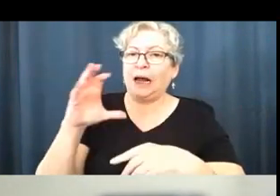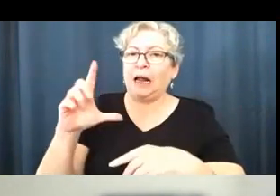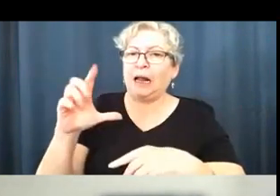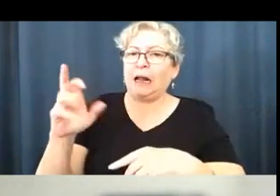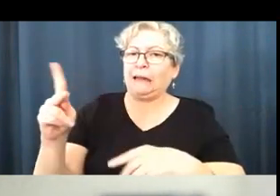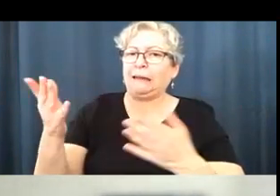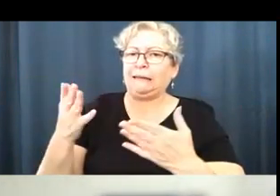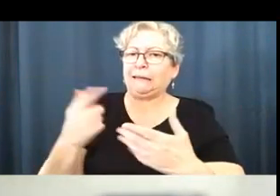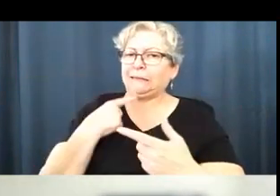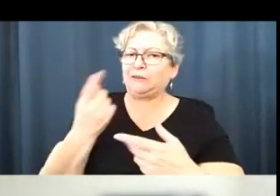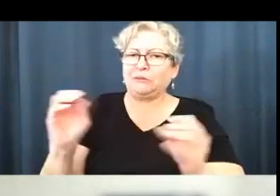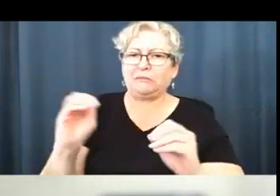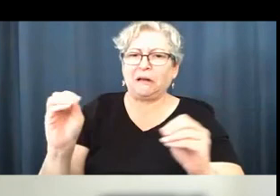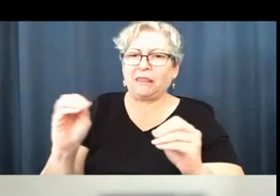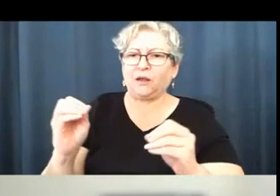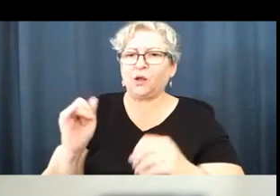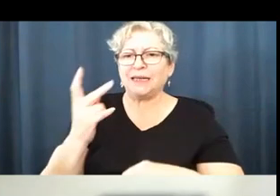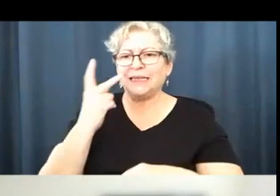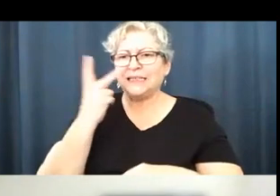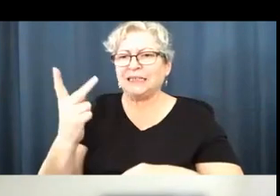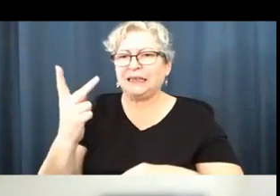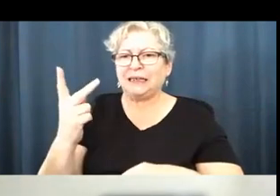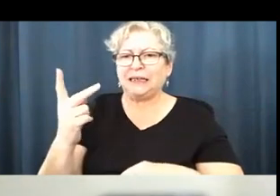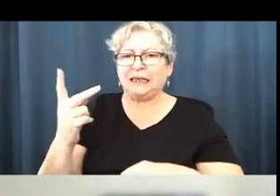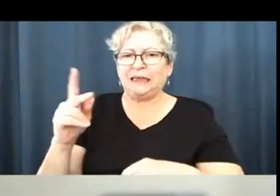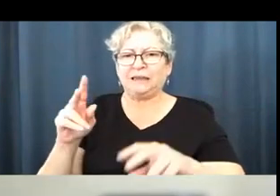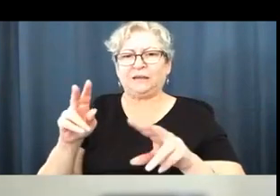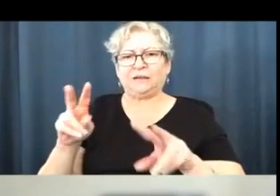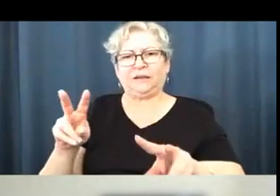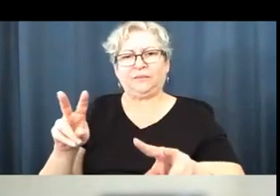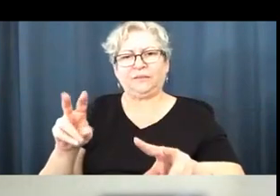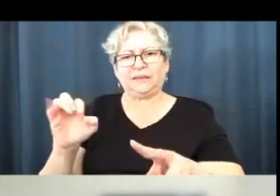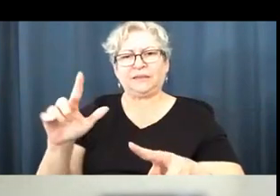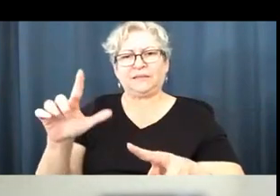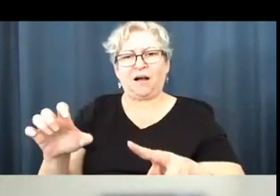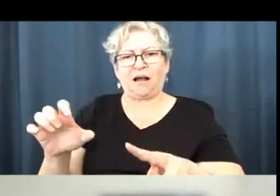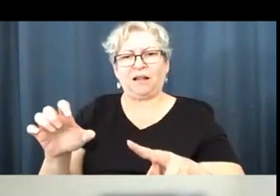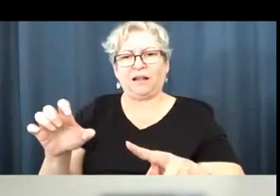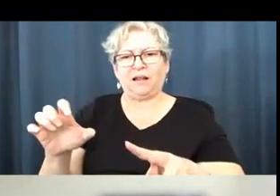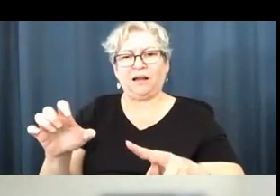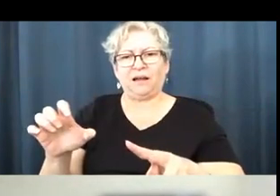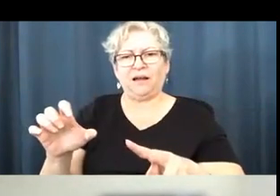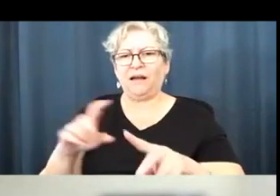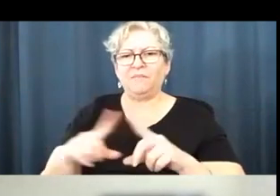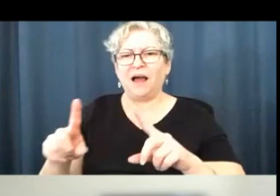you can visually see that something is styled as a link, or you can visually see that something is styled as a button. So removing that verbosity is good,